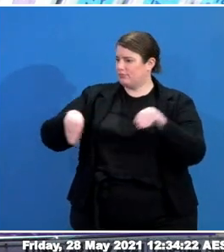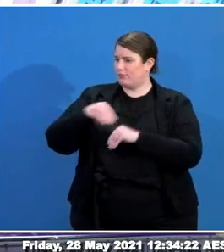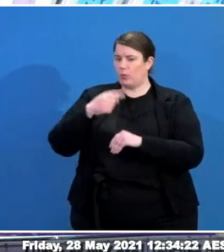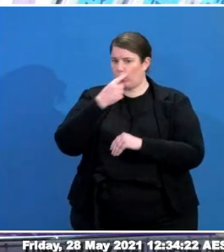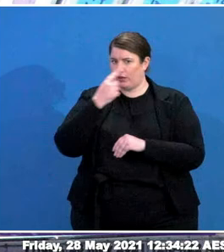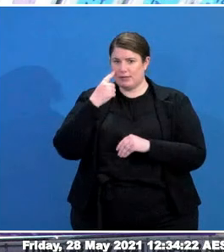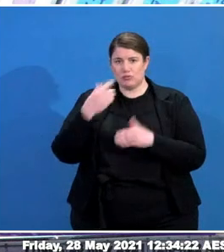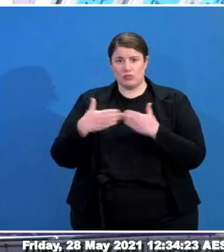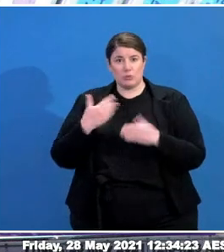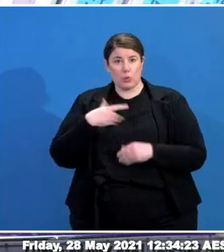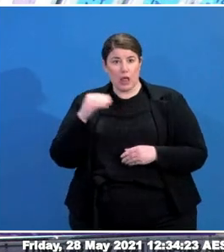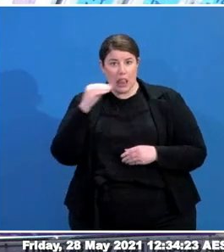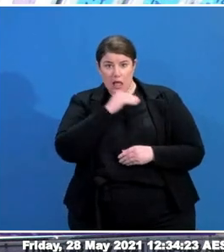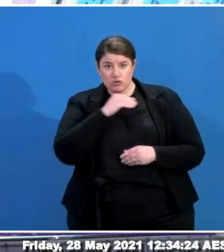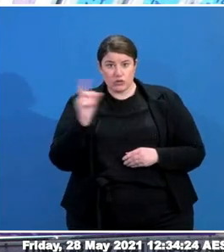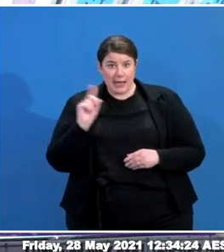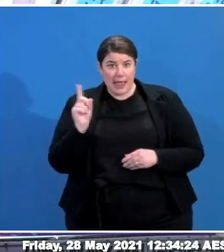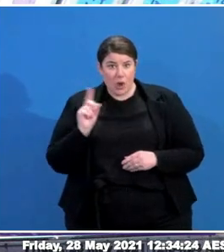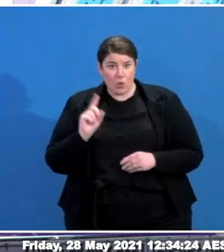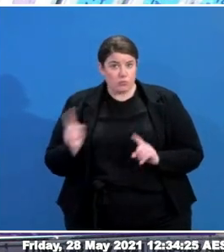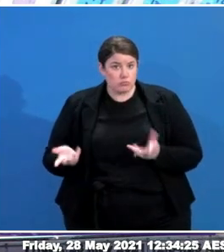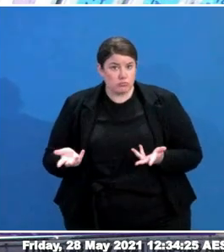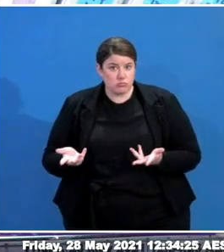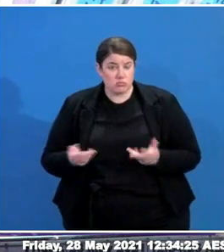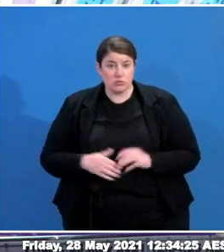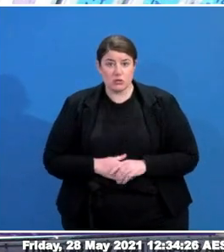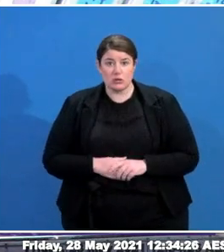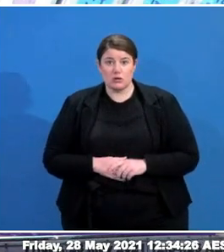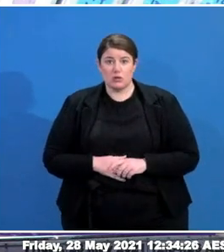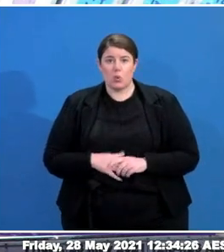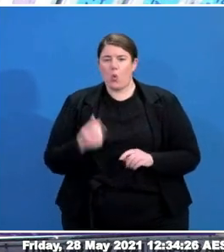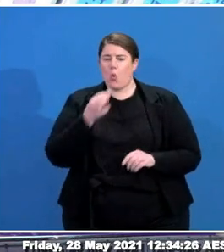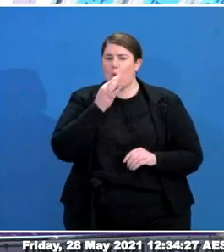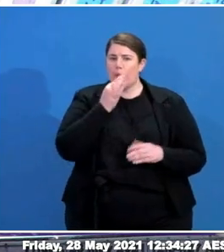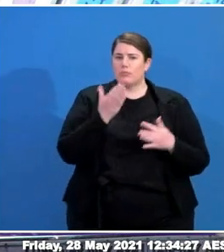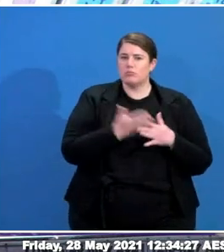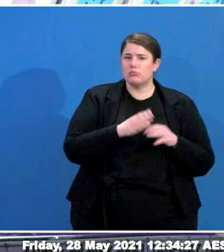Do you want to take a luncheon adjournment now and regroup afterwards or is it better to start Mr McNaughton now?